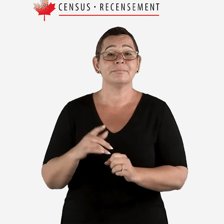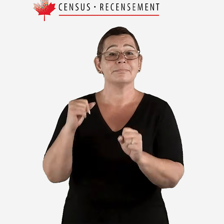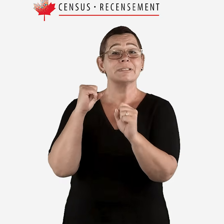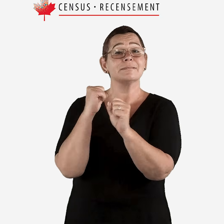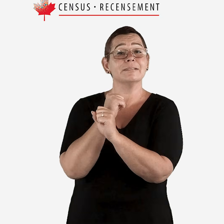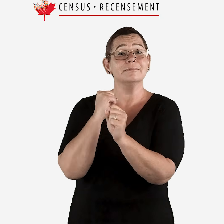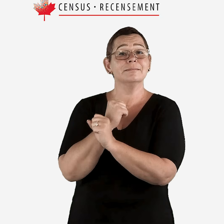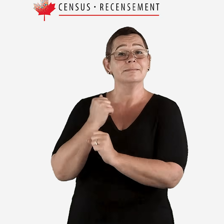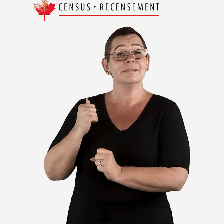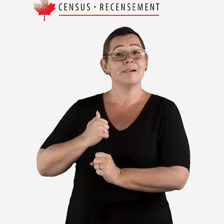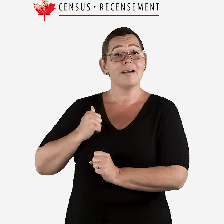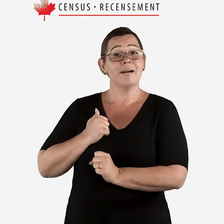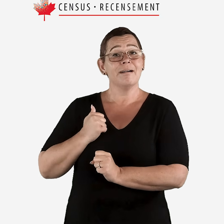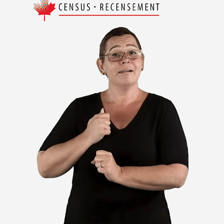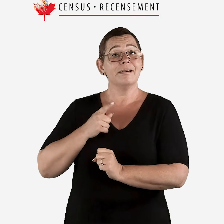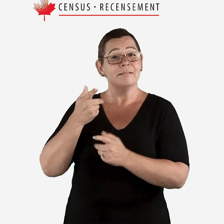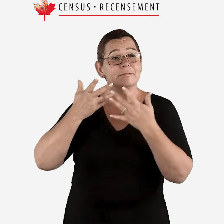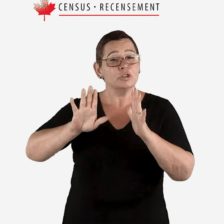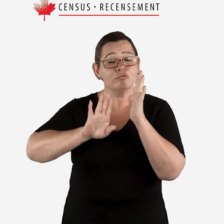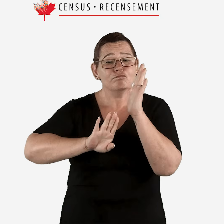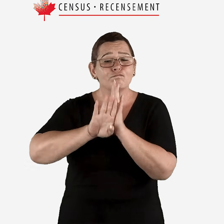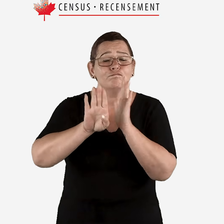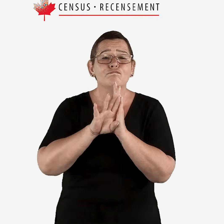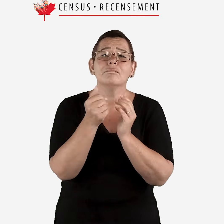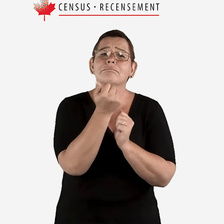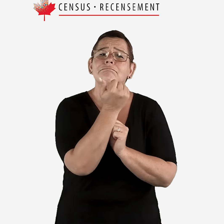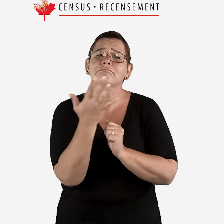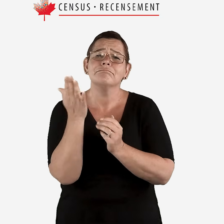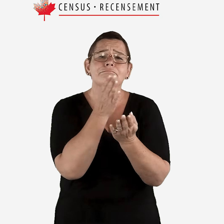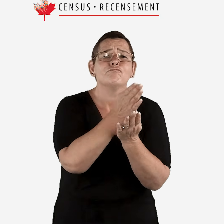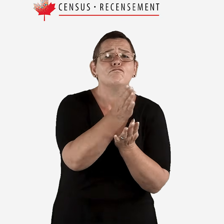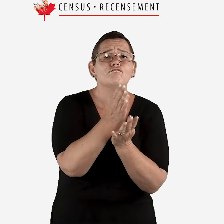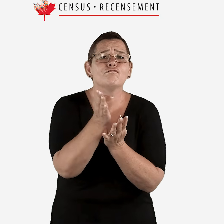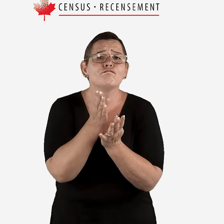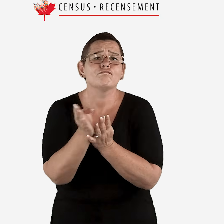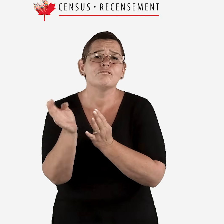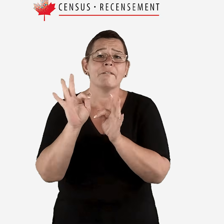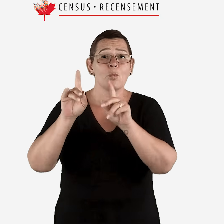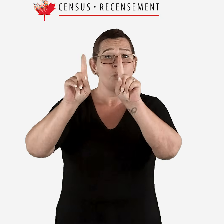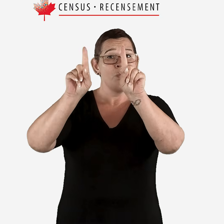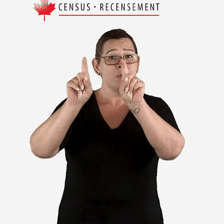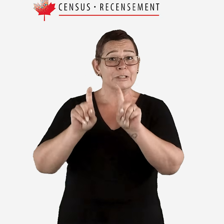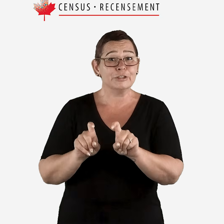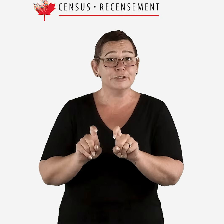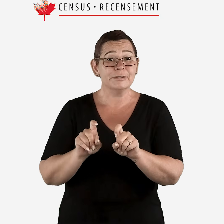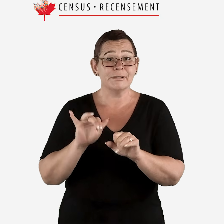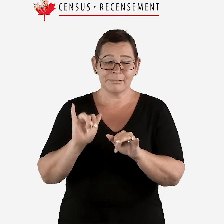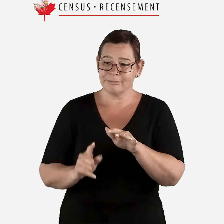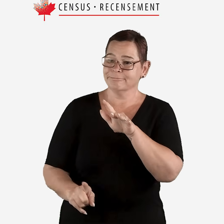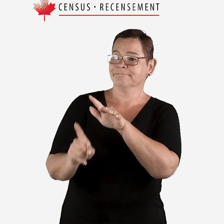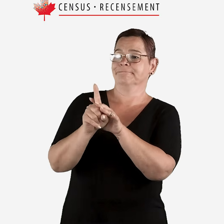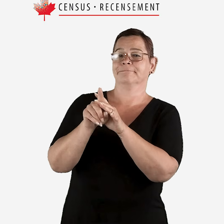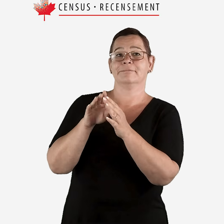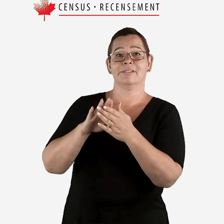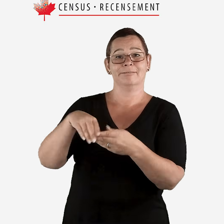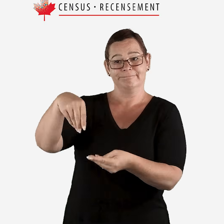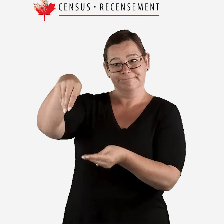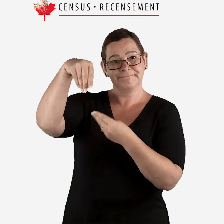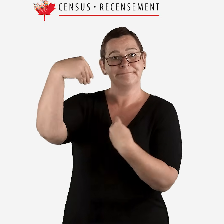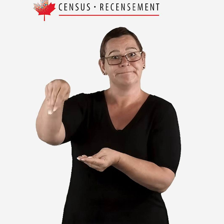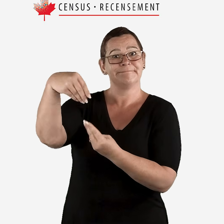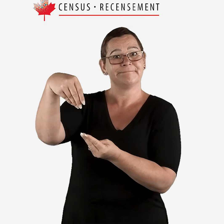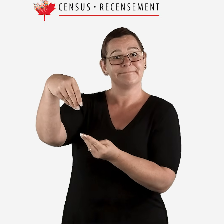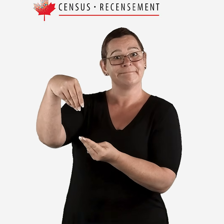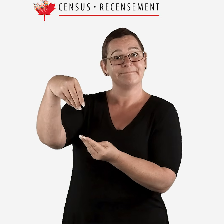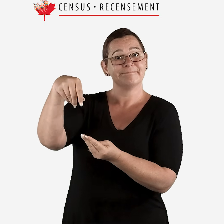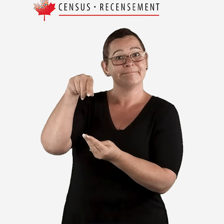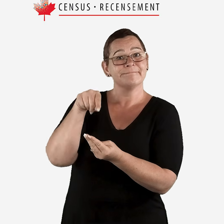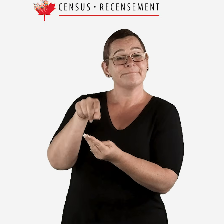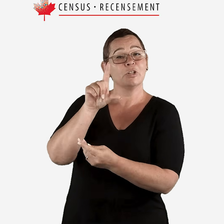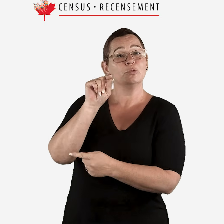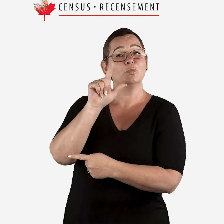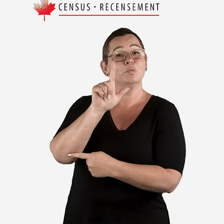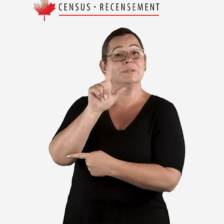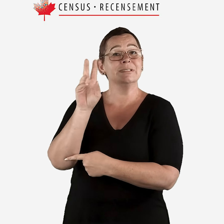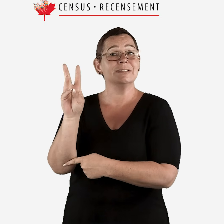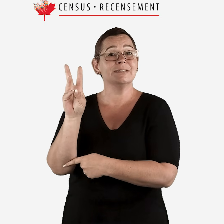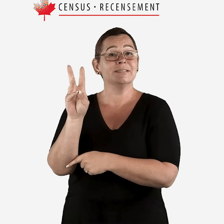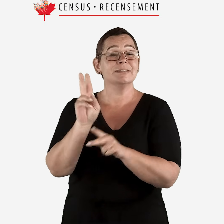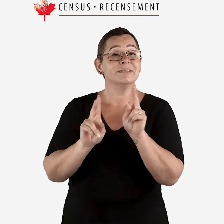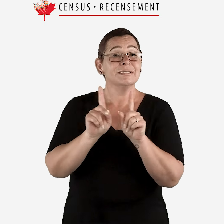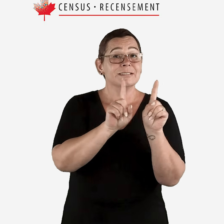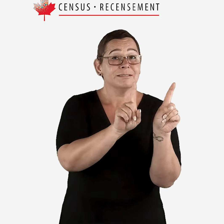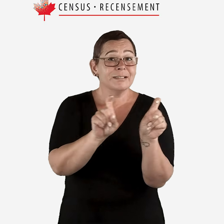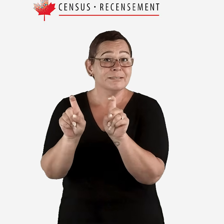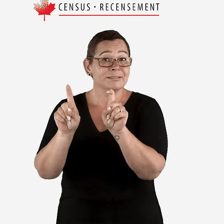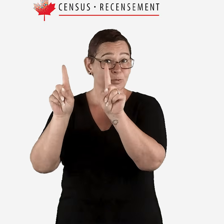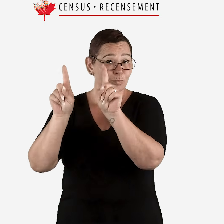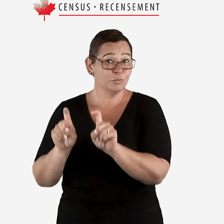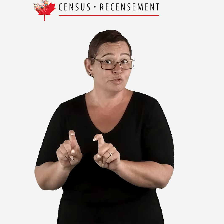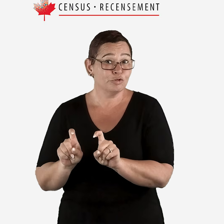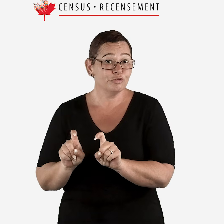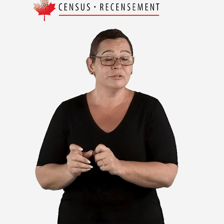Statistics Canada has produced multiple formats of the questions that appear on the printed version of the 2026 Census questionnaire.